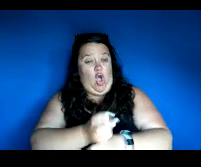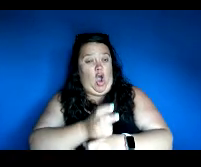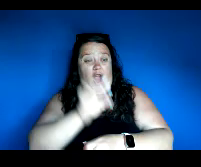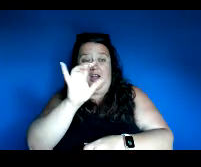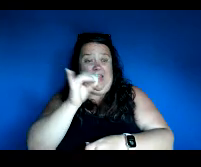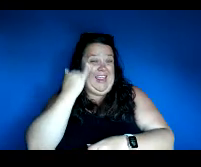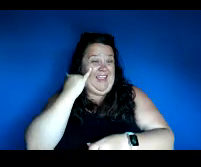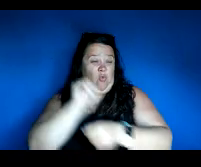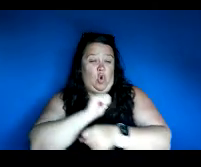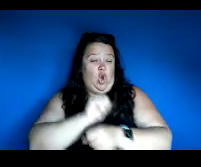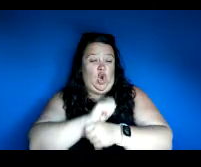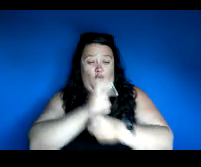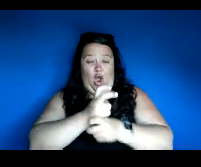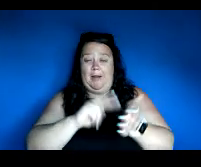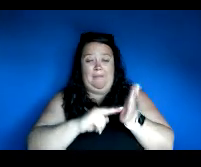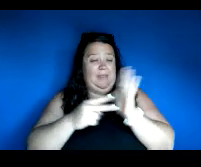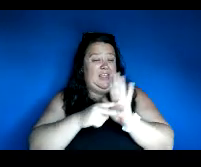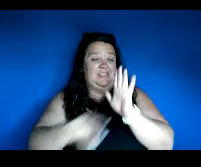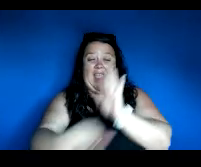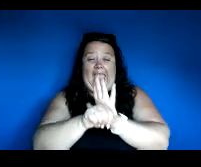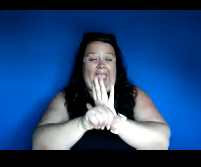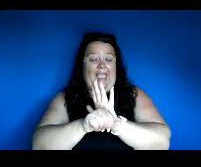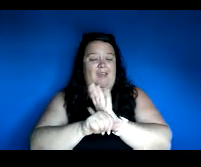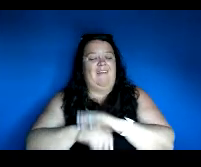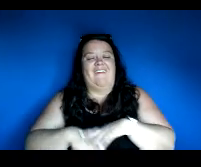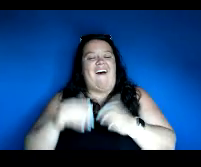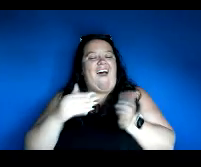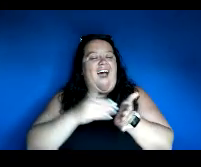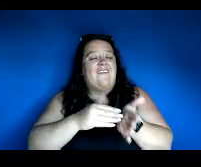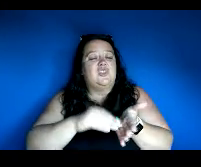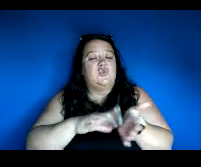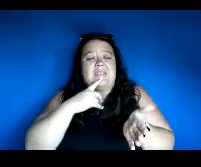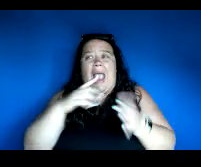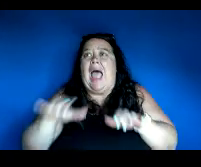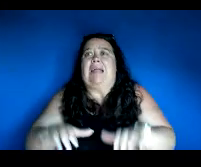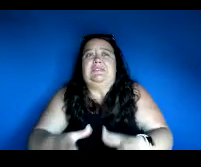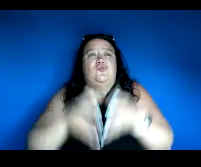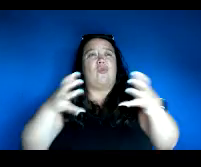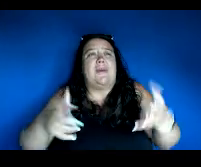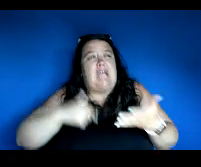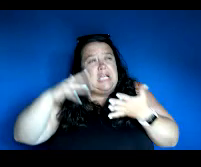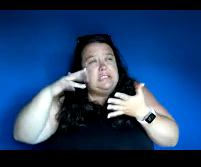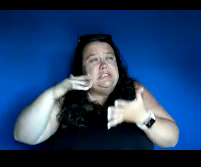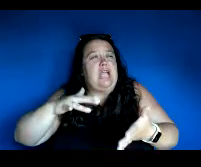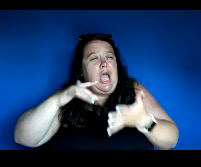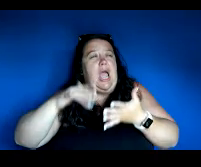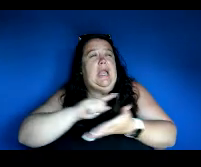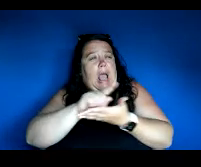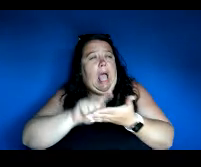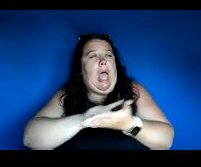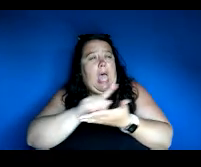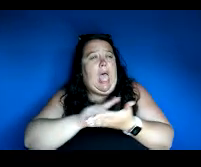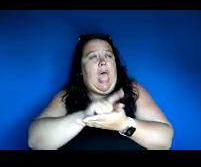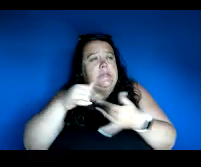You know, sometimes, I think, you know, students are like, "But I did so much, I studied so hard, and all this kind of stuff, and I'm still struggling."